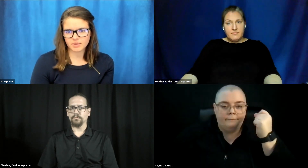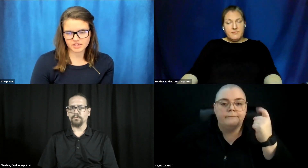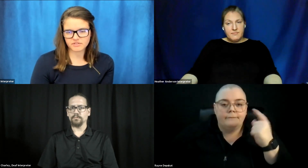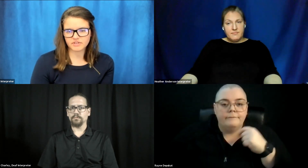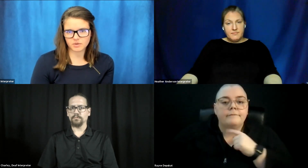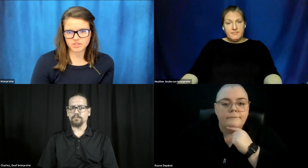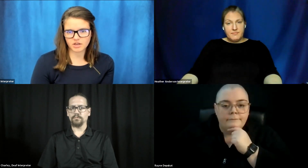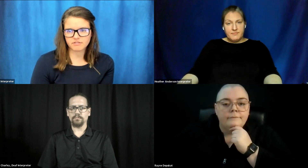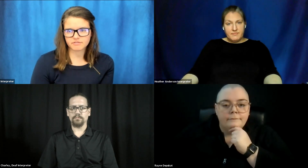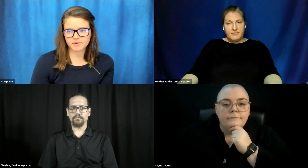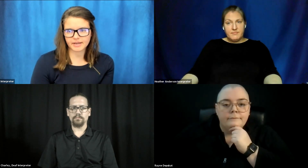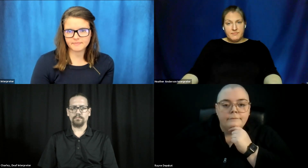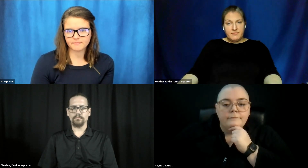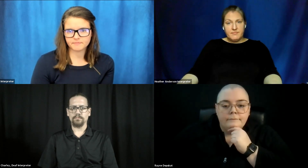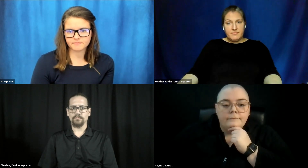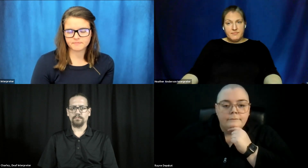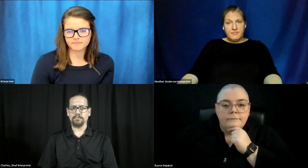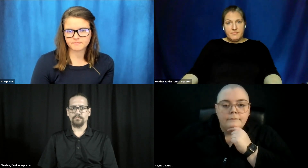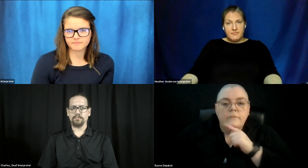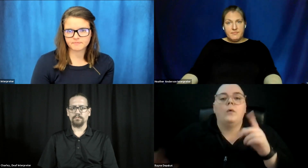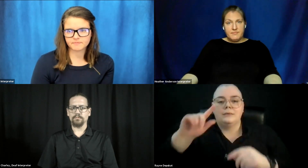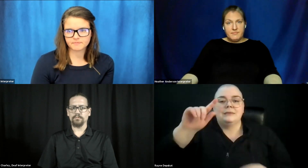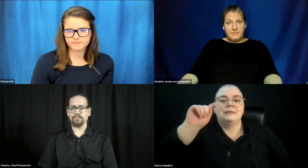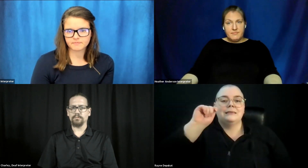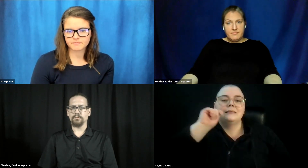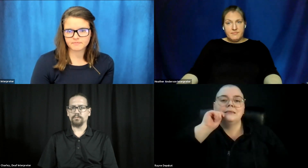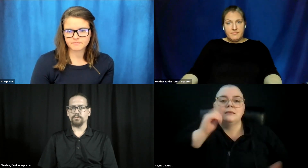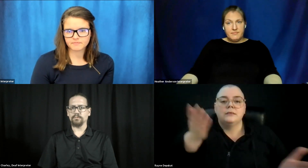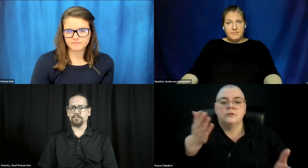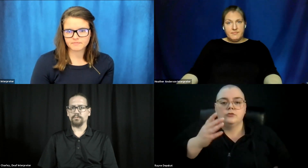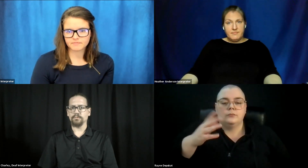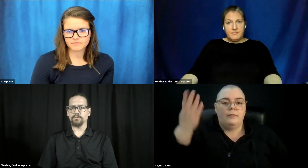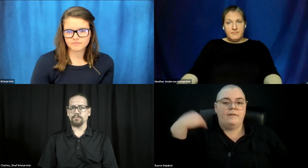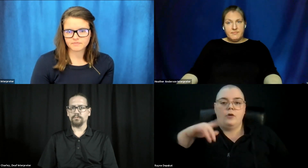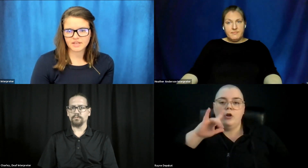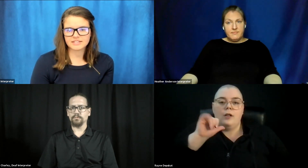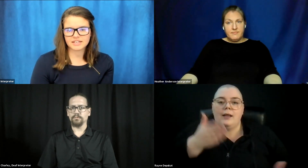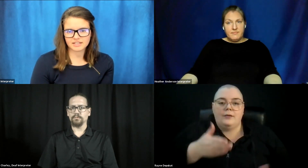But the video is off. Okay,